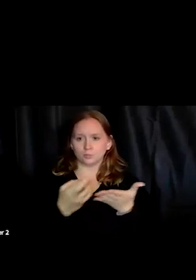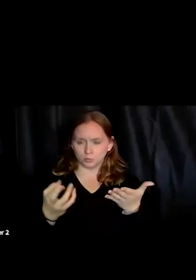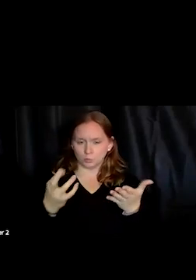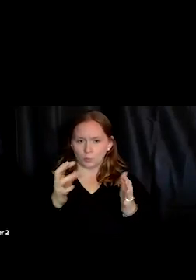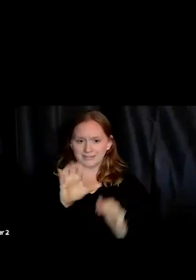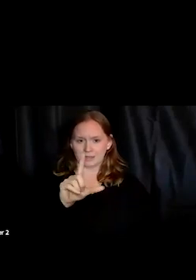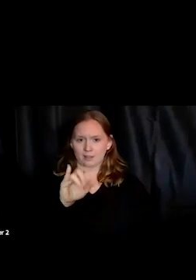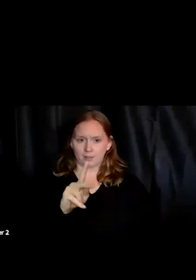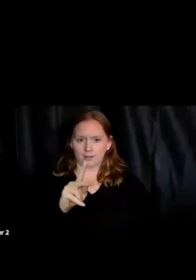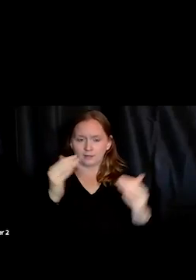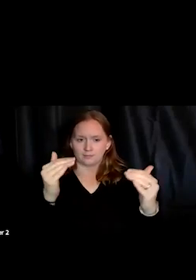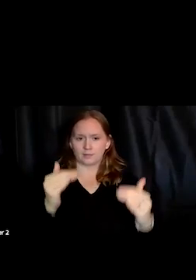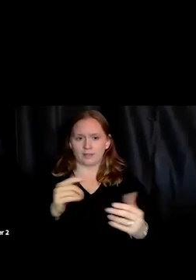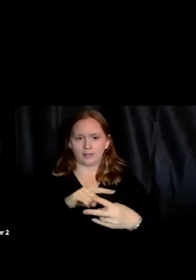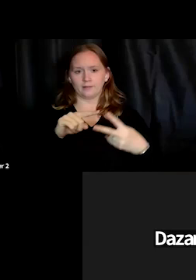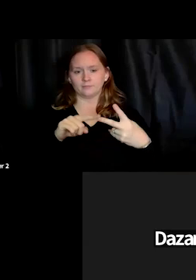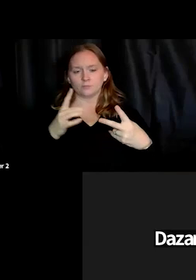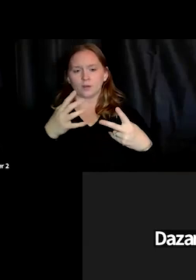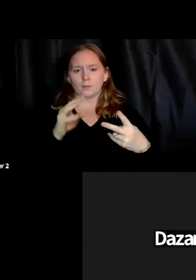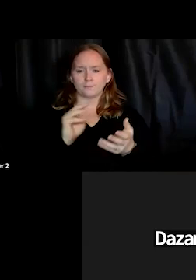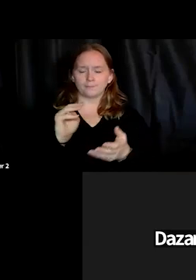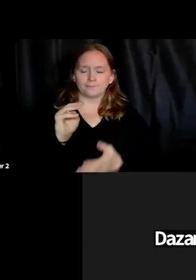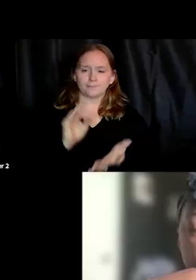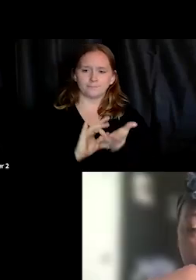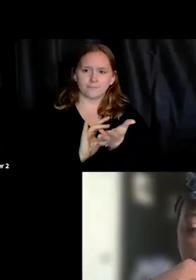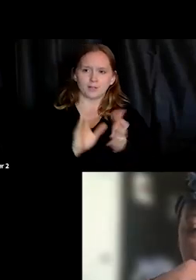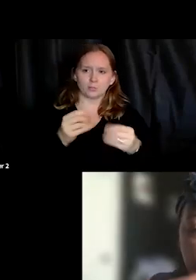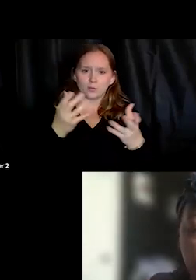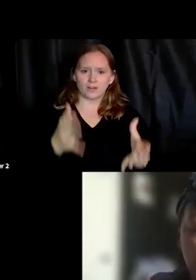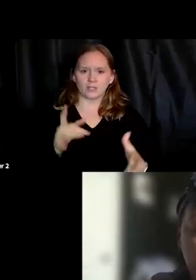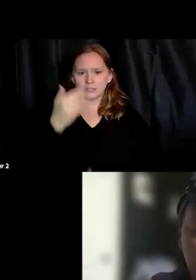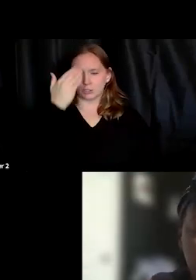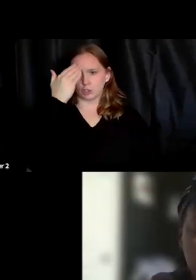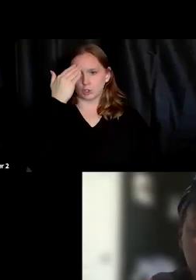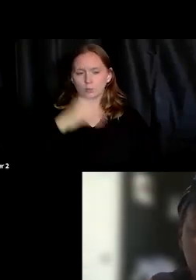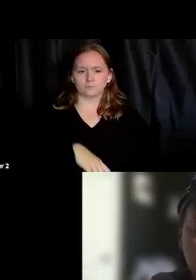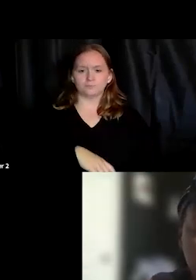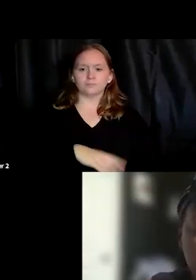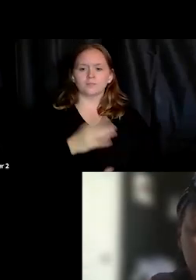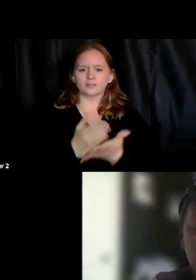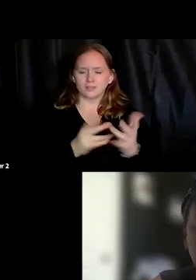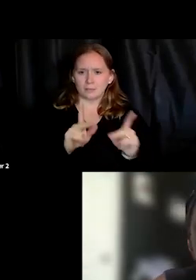A couple folks in the chat have said, I've had really hard times getting medical providers to sign off on MSRs.